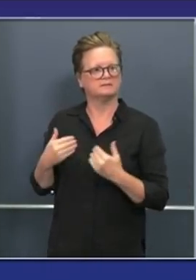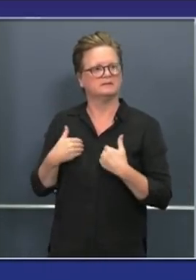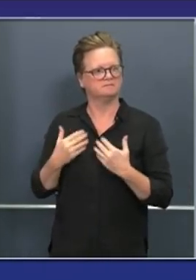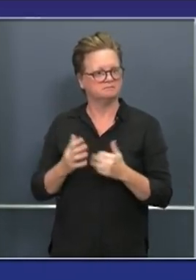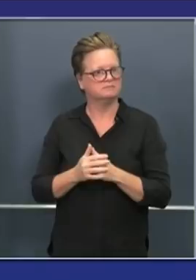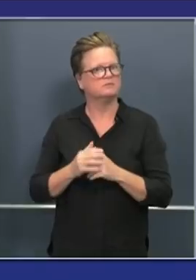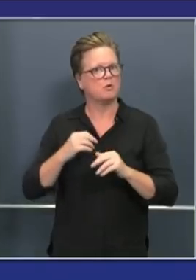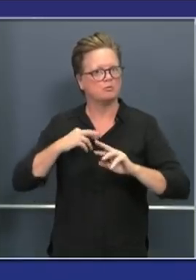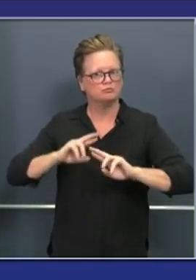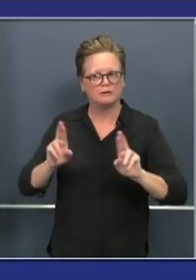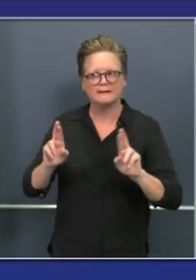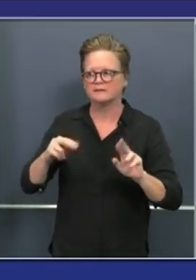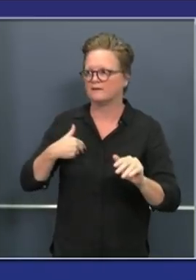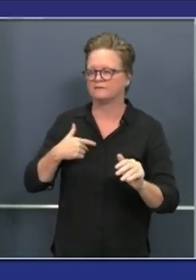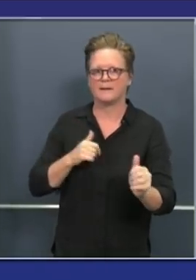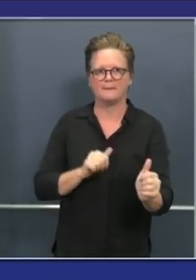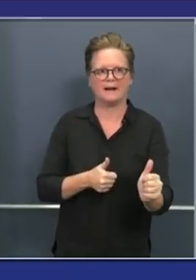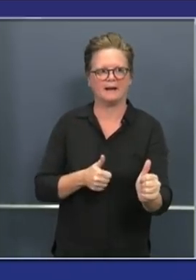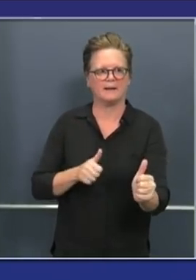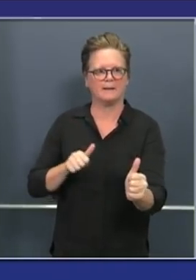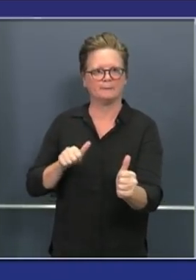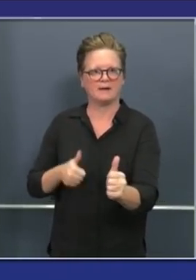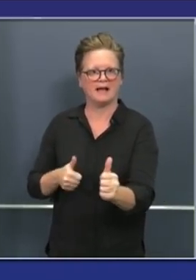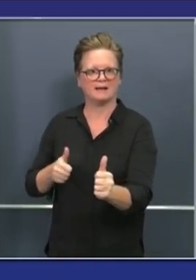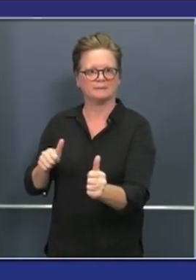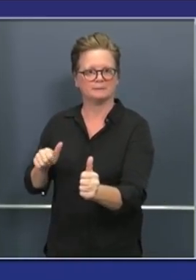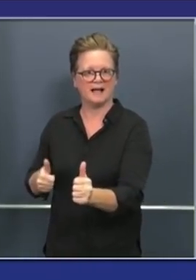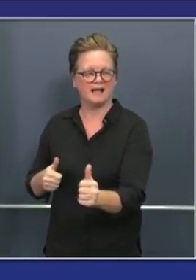REOPEN OUR ECONOMY AND PREPARE FOR THE LIKELIHOOD THAT WE WILL